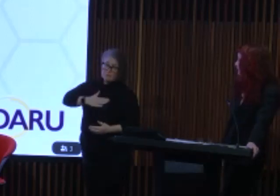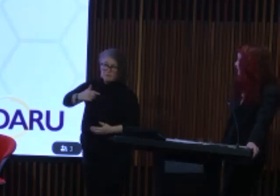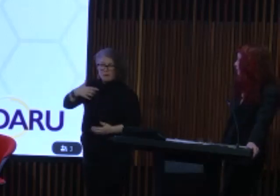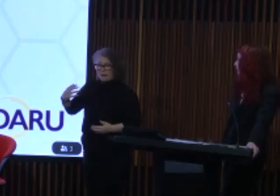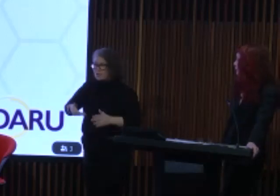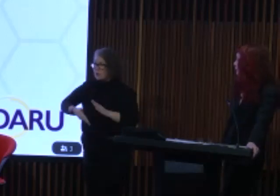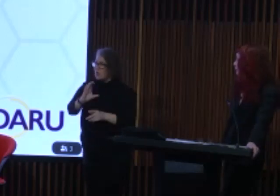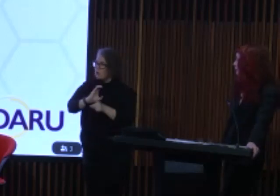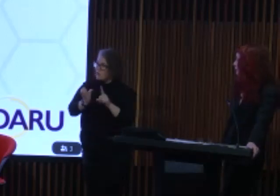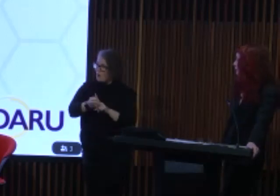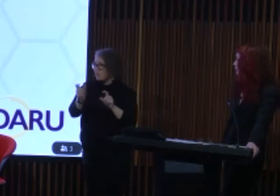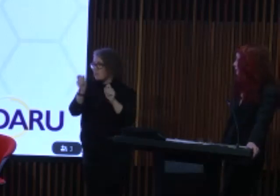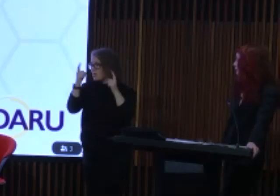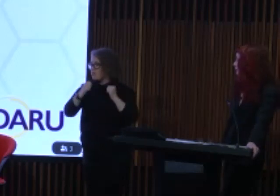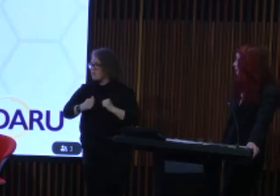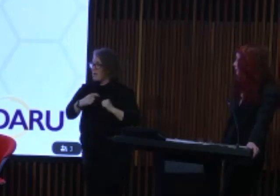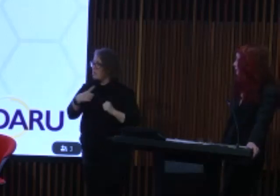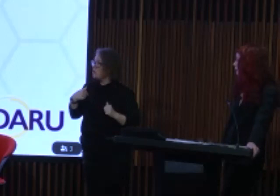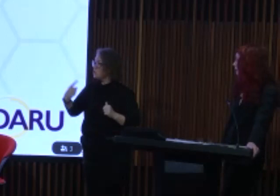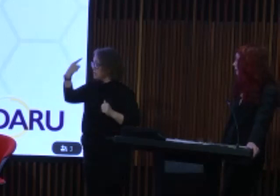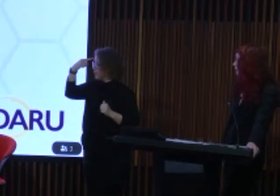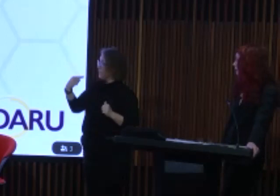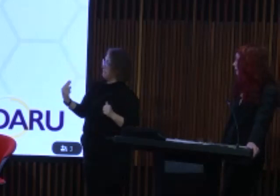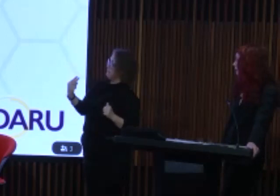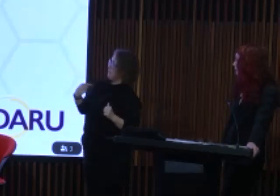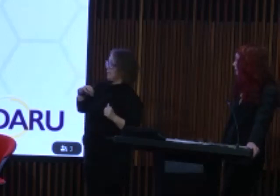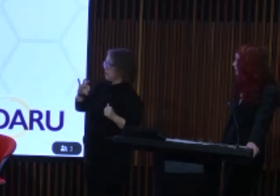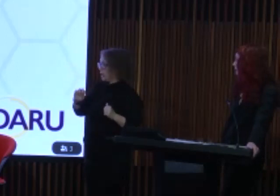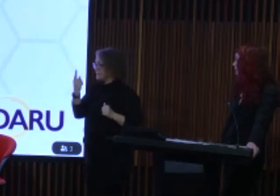shown lack of understanding, but yeah, it's like a get out of Jaill free card. Send them